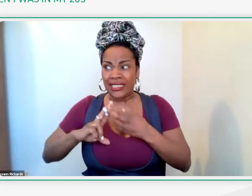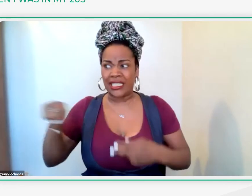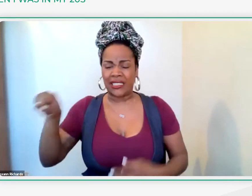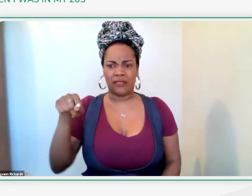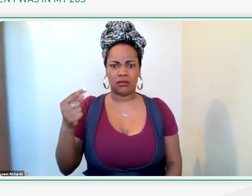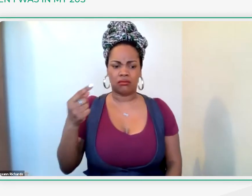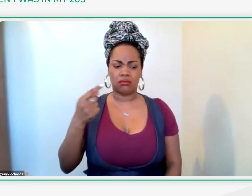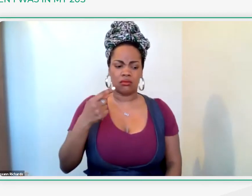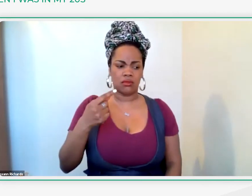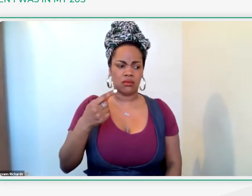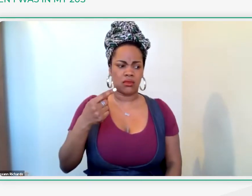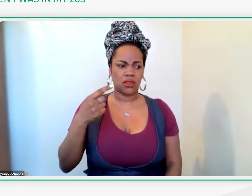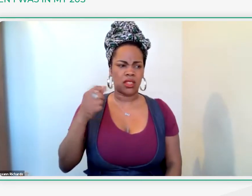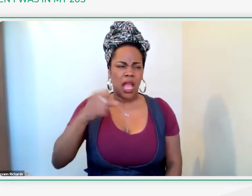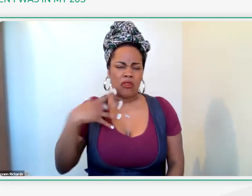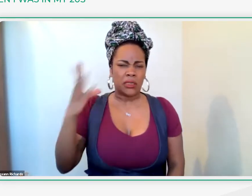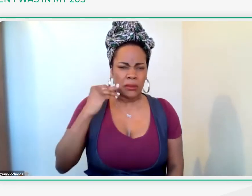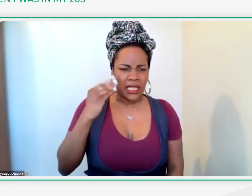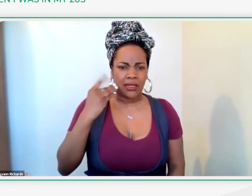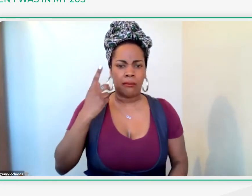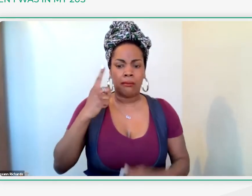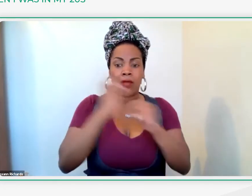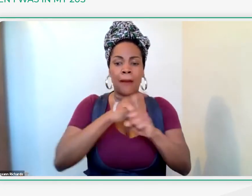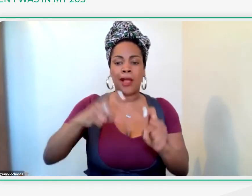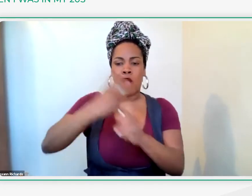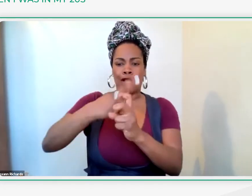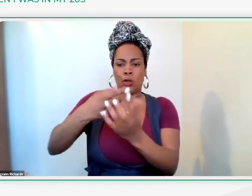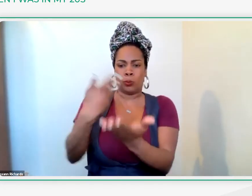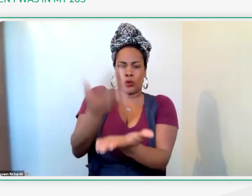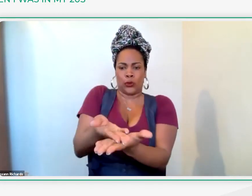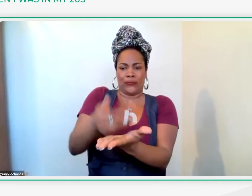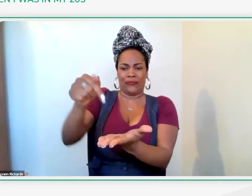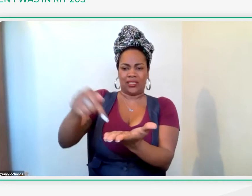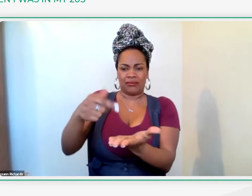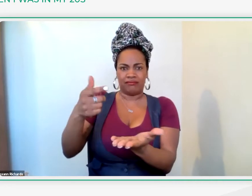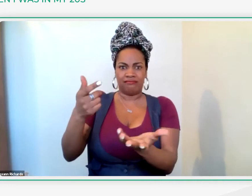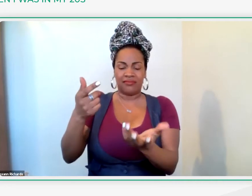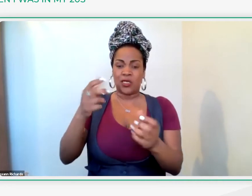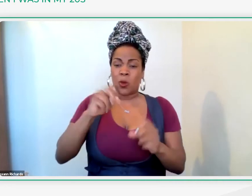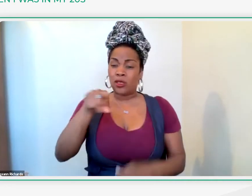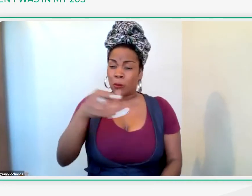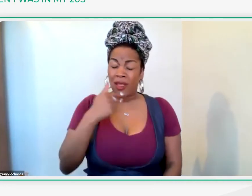Maybe a co-worker or friends have shared an experience.